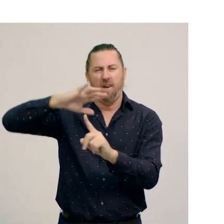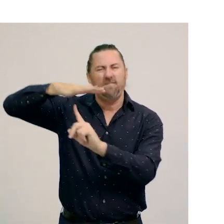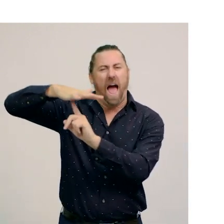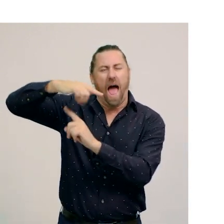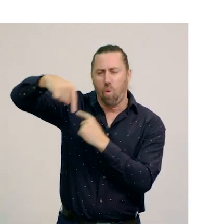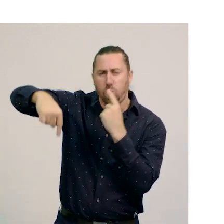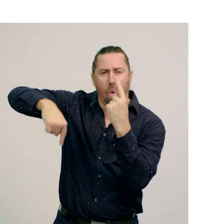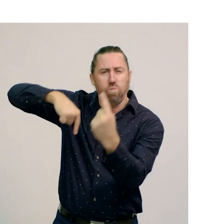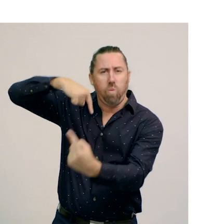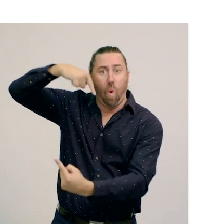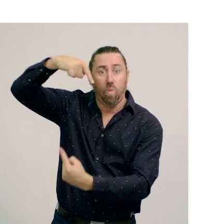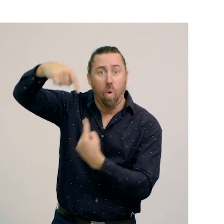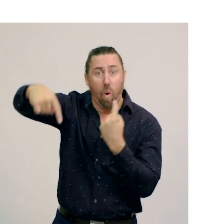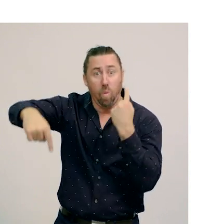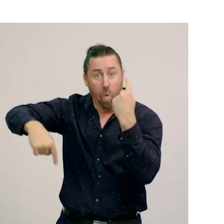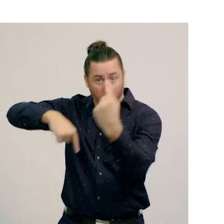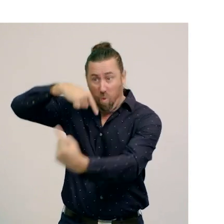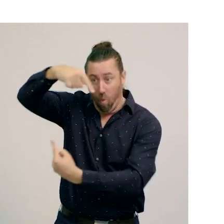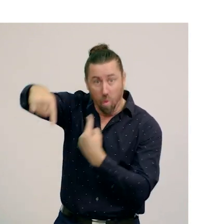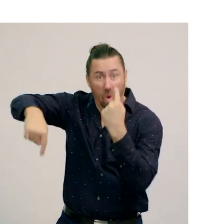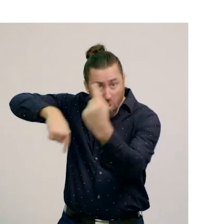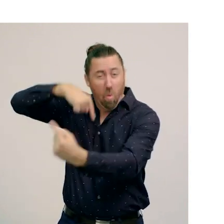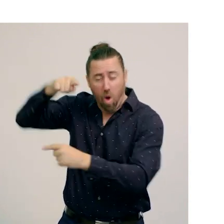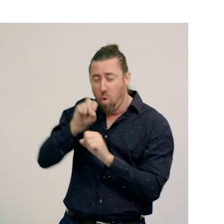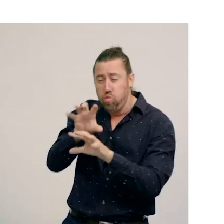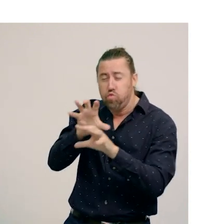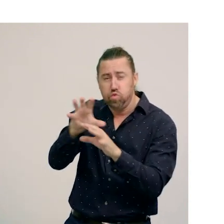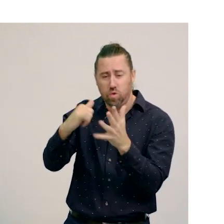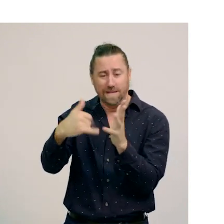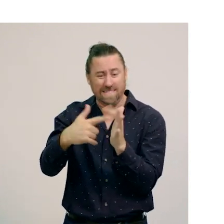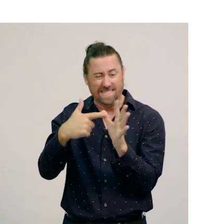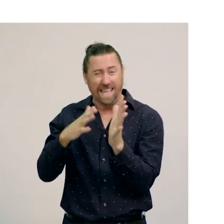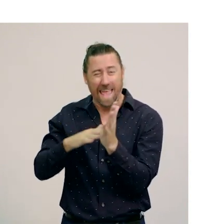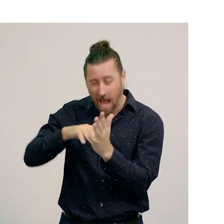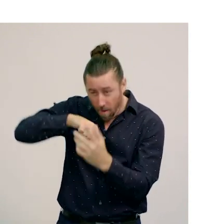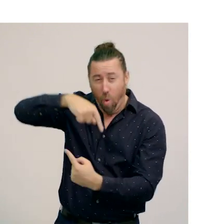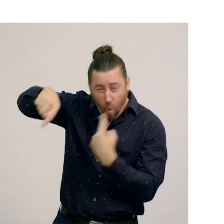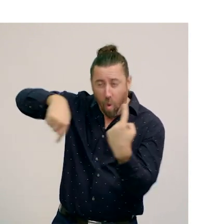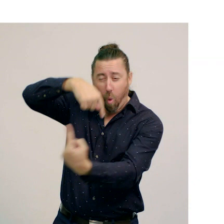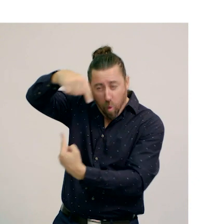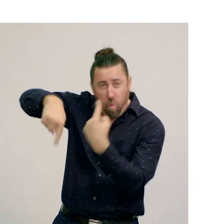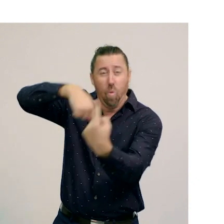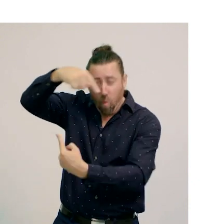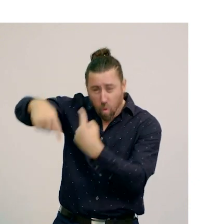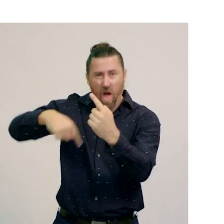Steam pushes and spins the fan propellers in the turbine, producing rotational energy.